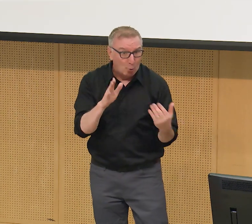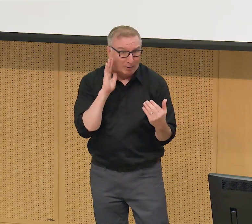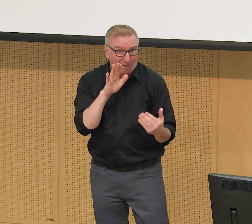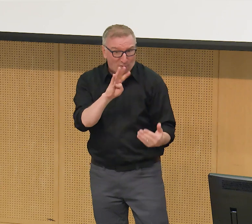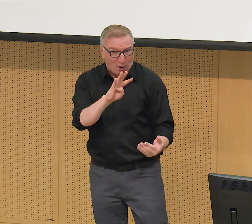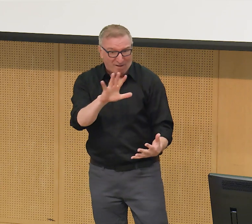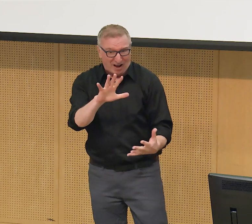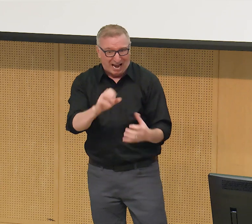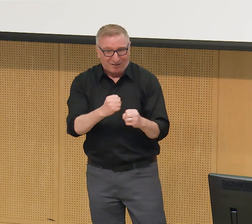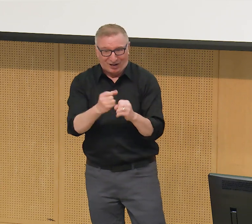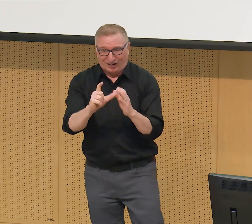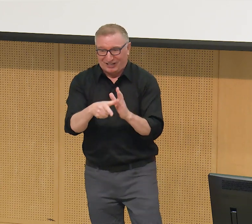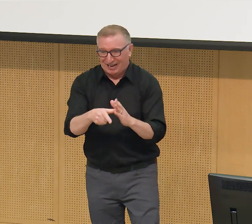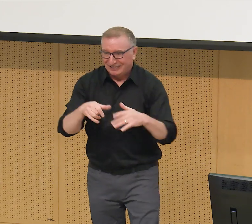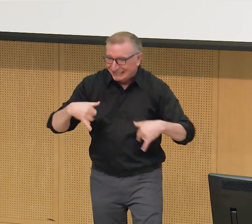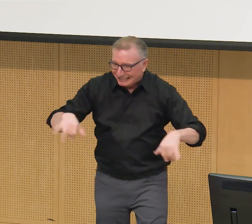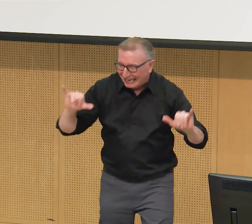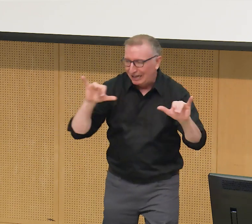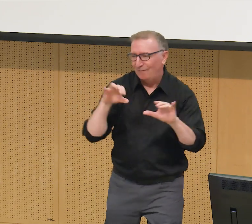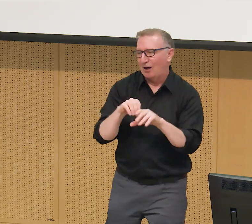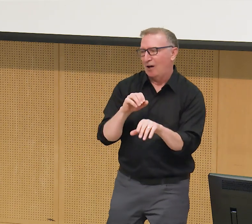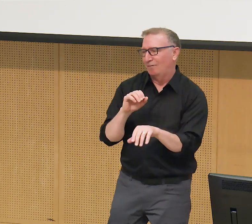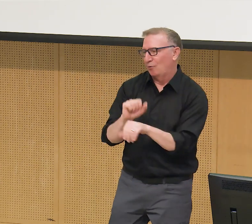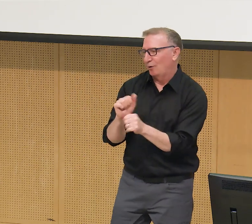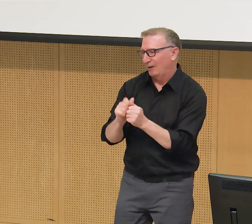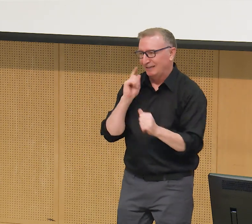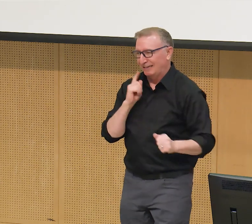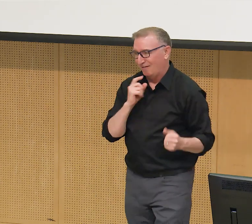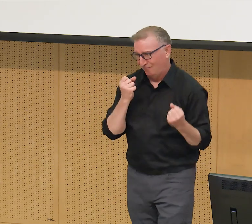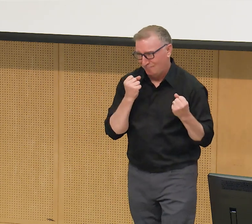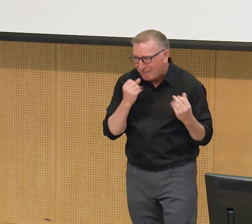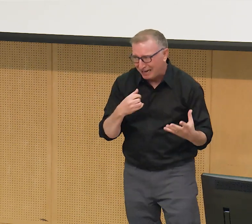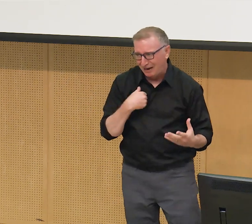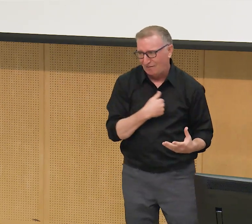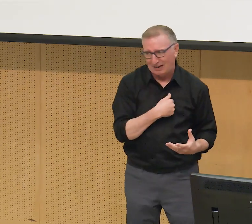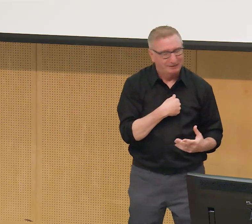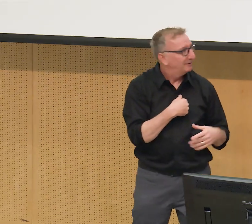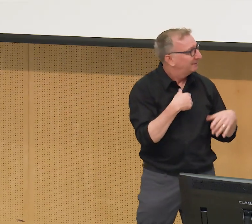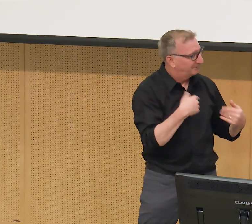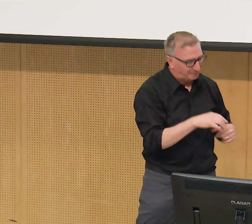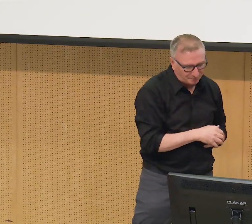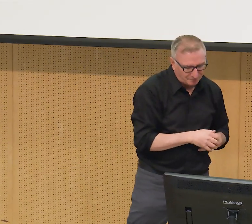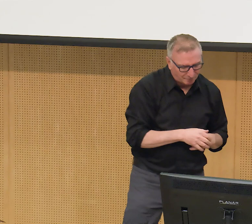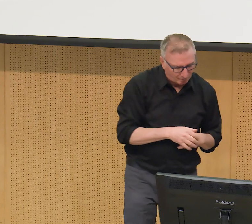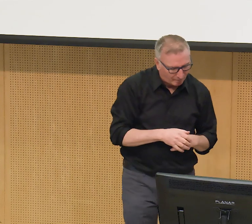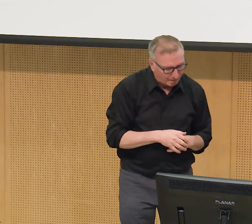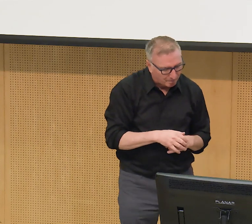Almost 45 years later, they're still working with the Deaf community in some way.